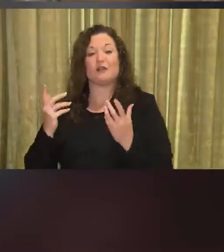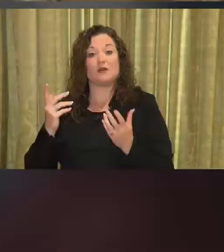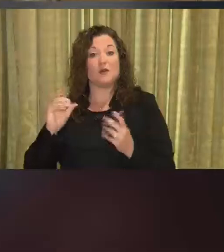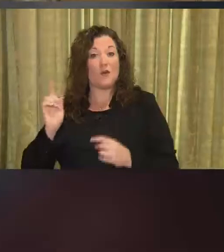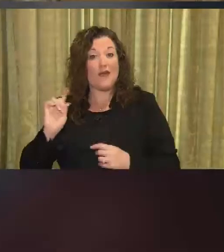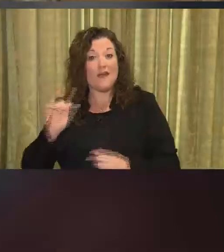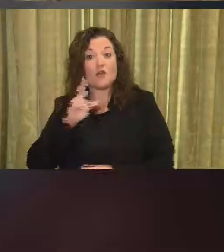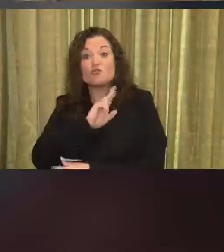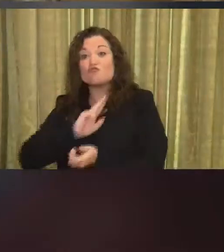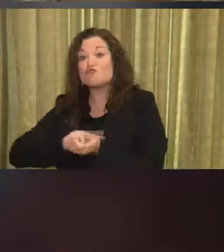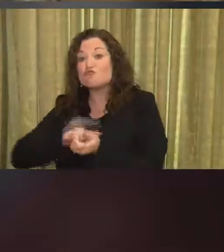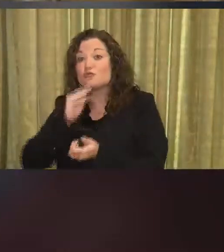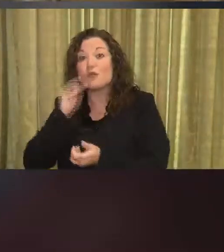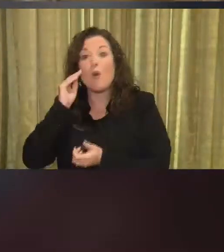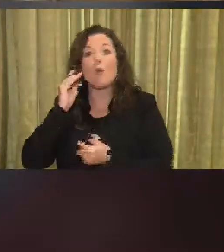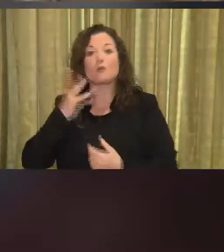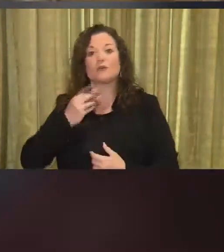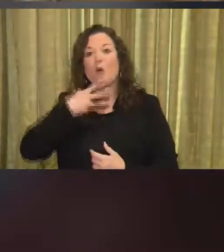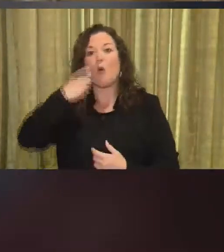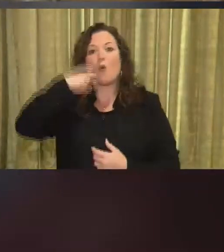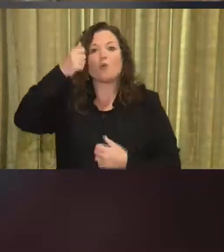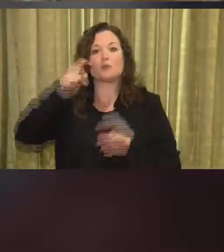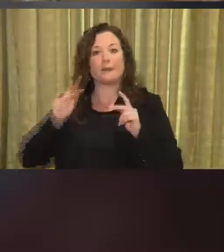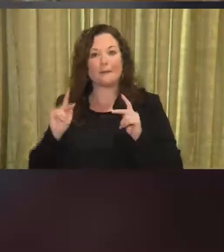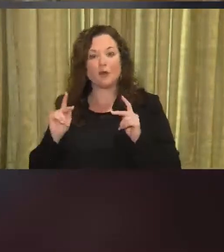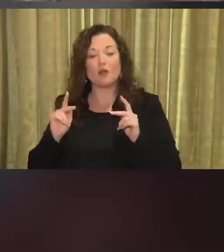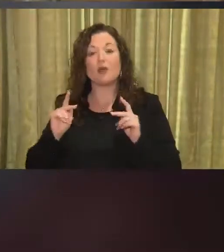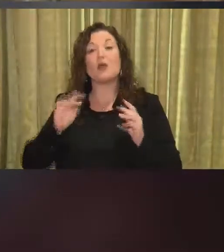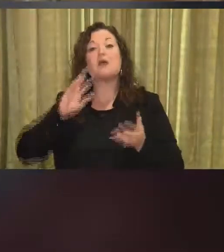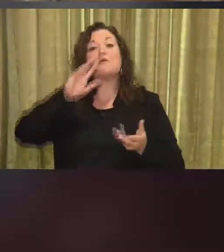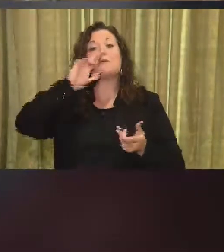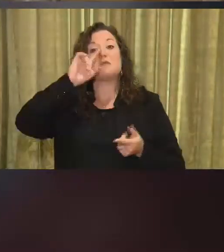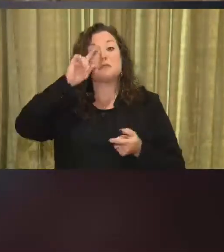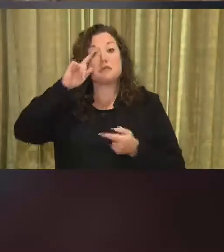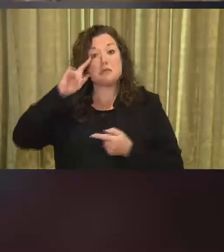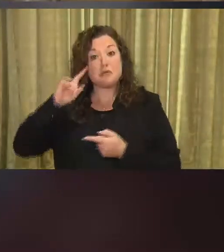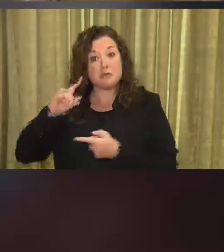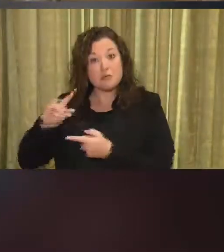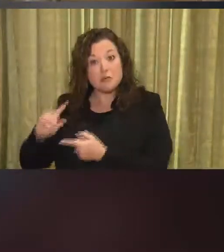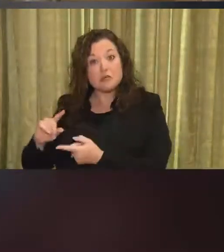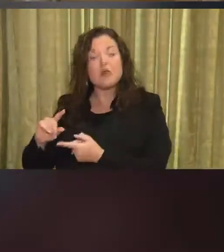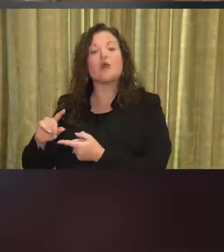homes and to our elderly populations, and it gradually decreased where